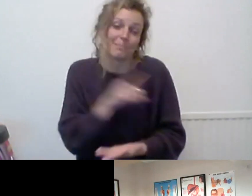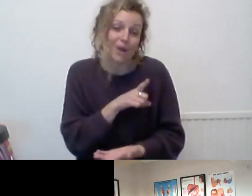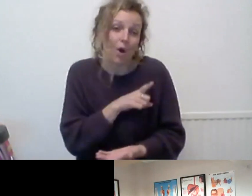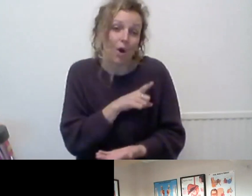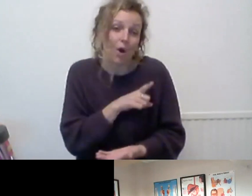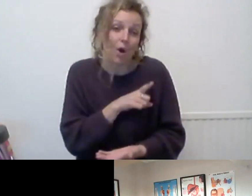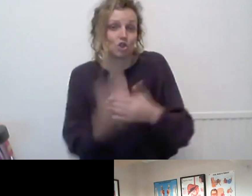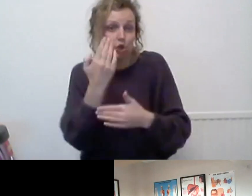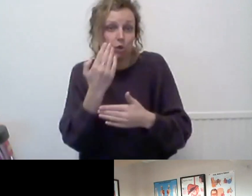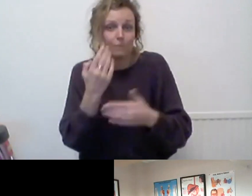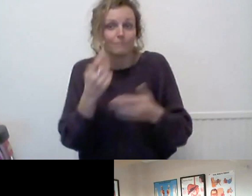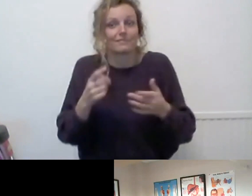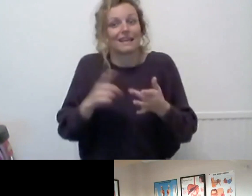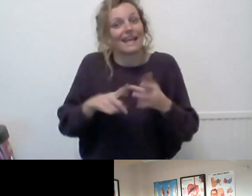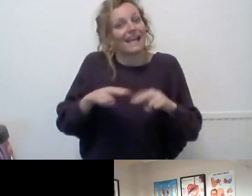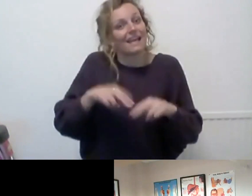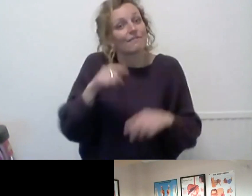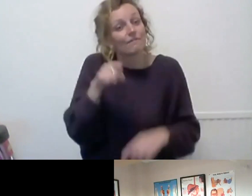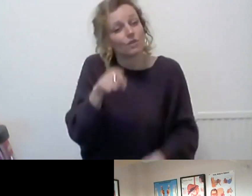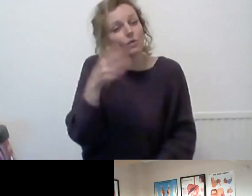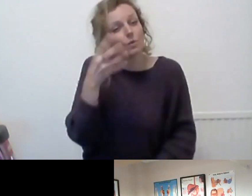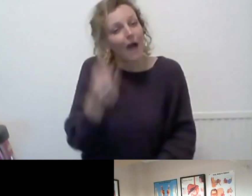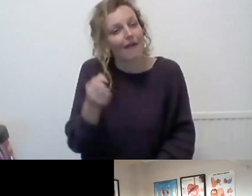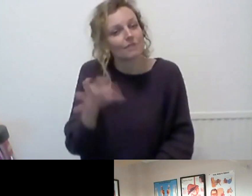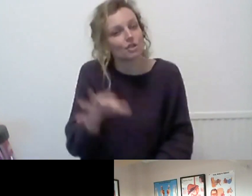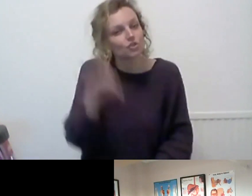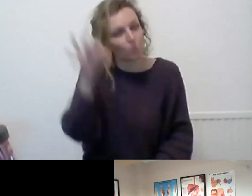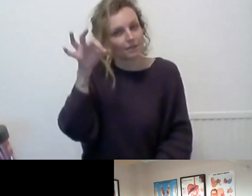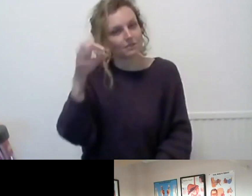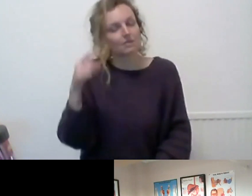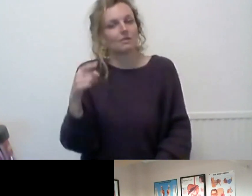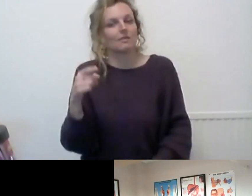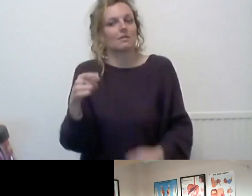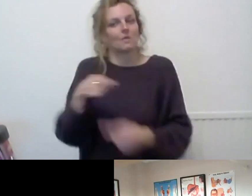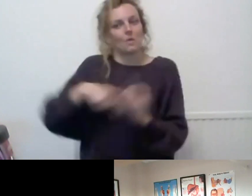that actually we would, we would suggest that actually, you may choose not to become pregnant